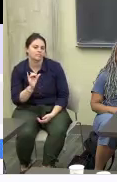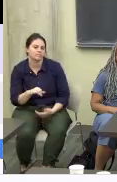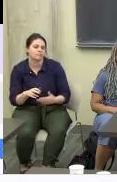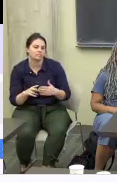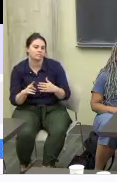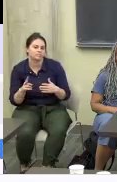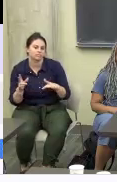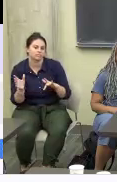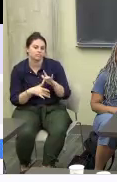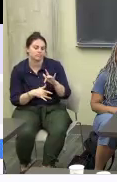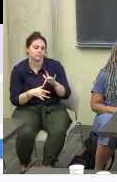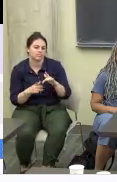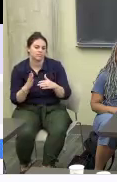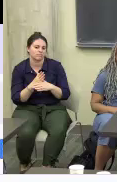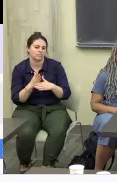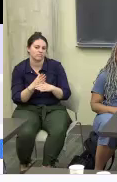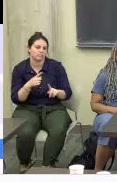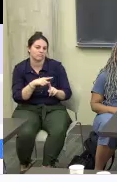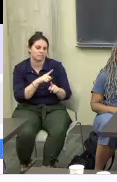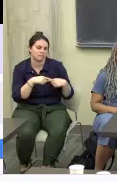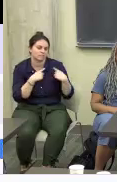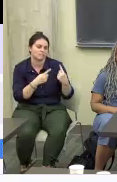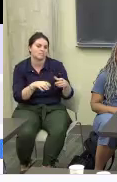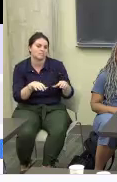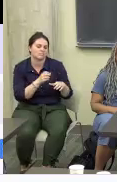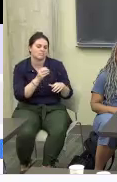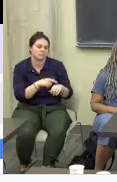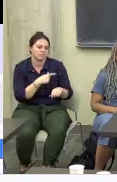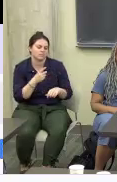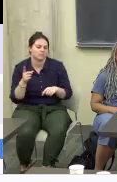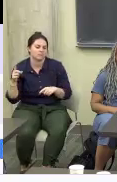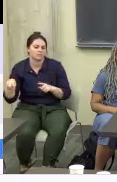the gap those of us who've been doing it for so long and the ones who are coming along and